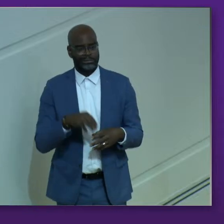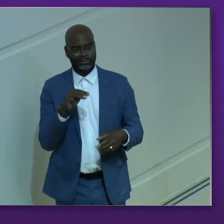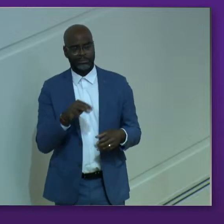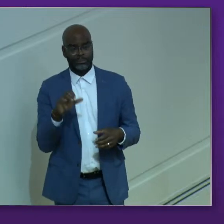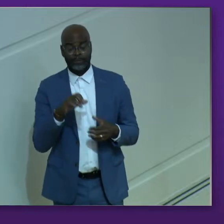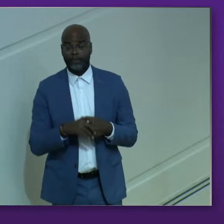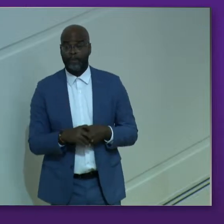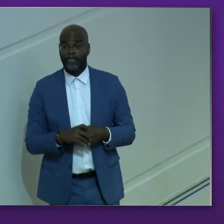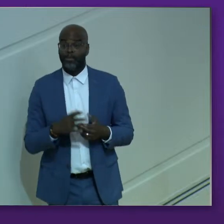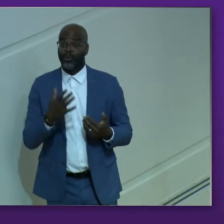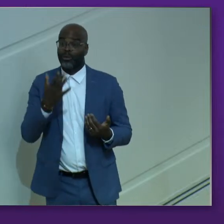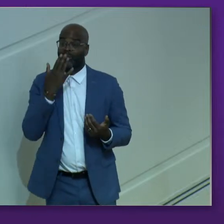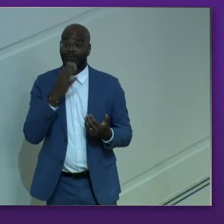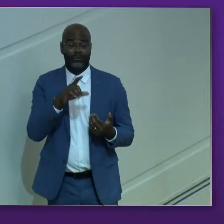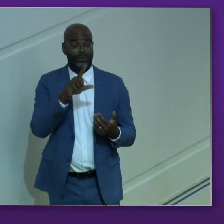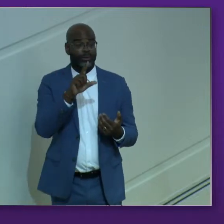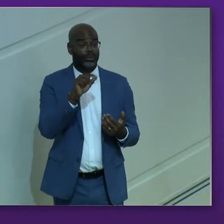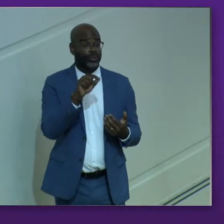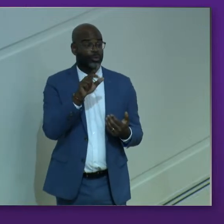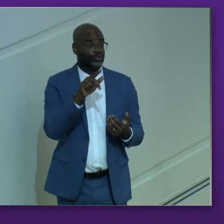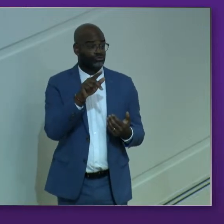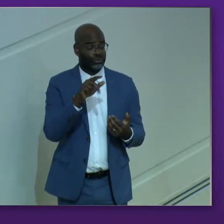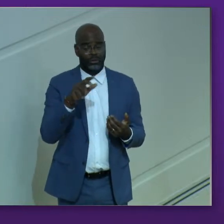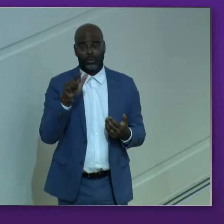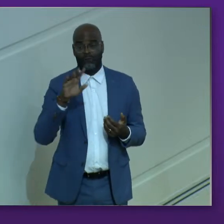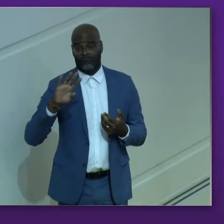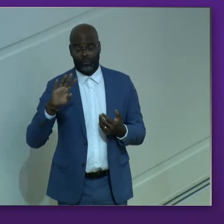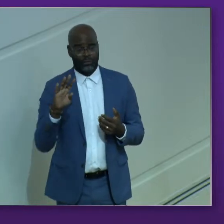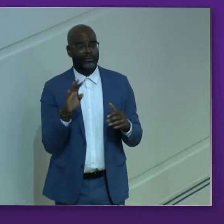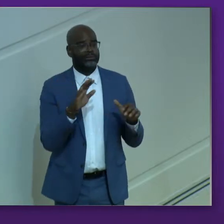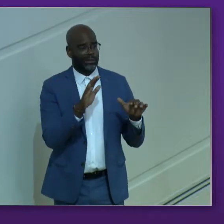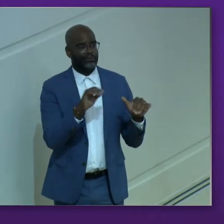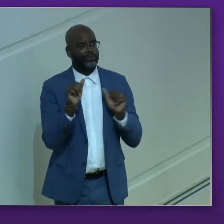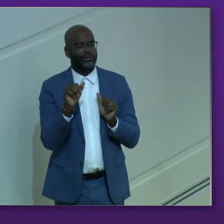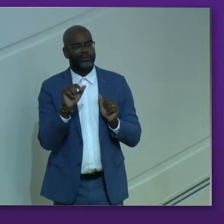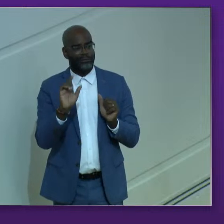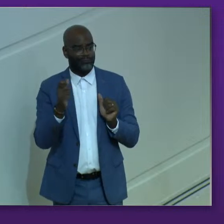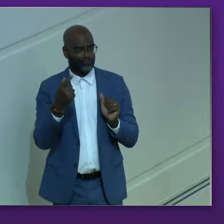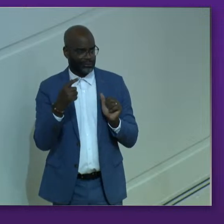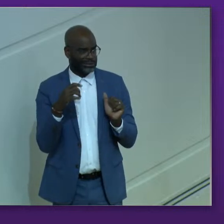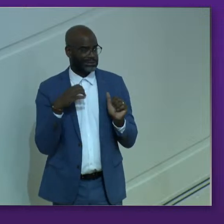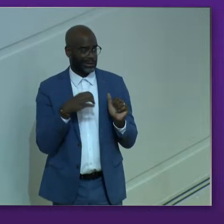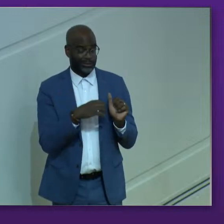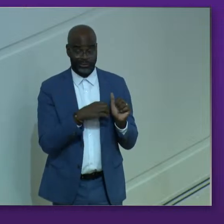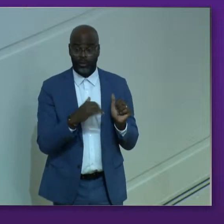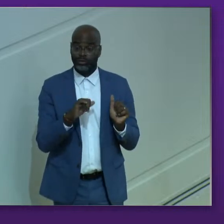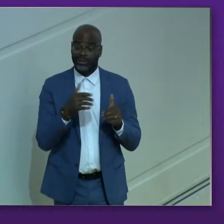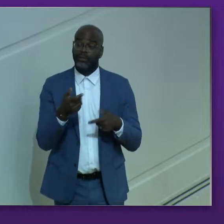FACULTY STAFF AND ADMINISTRATORS HAVE WORKED DILIGENTLY TO MAKE OUR STUDENTS FEEL SAFE AND WELCOME WITHIN